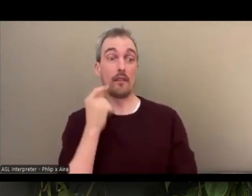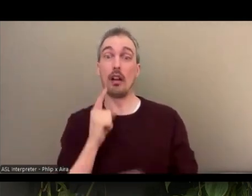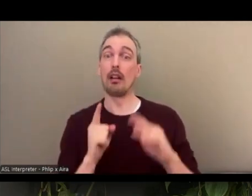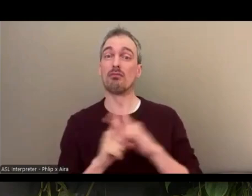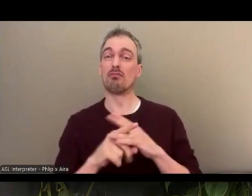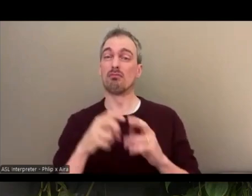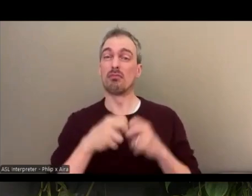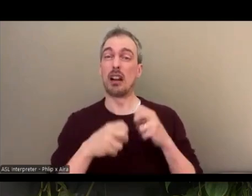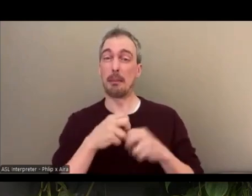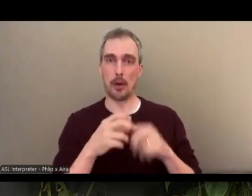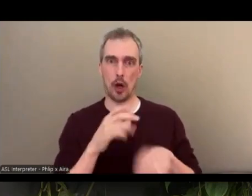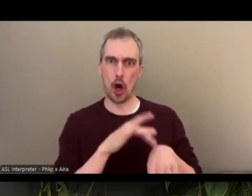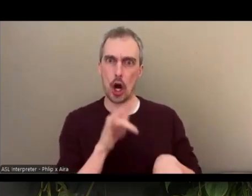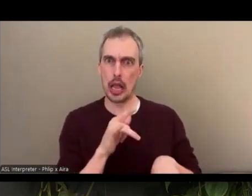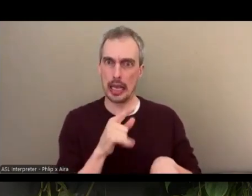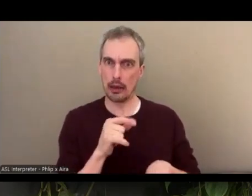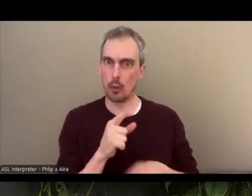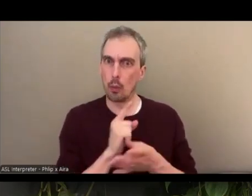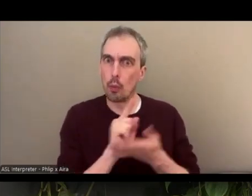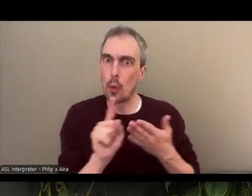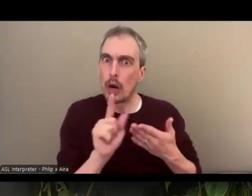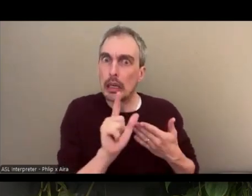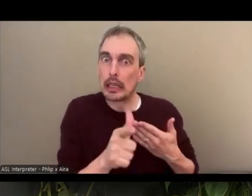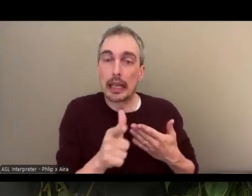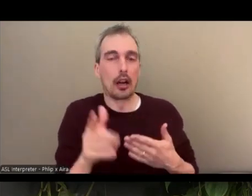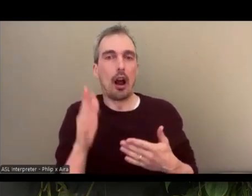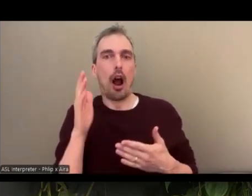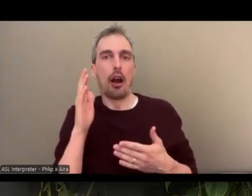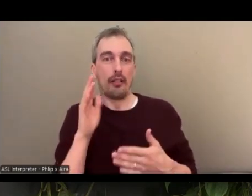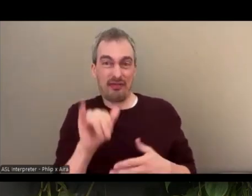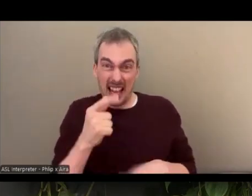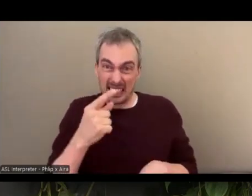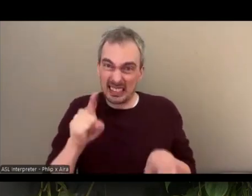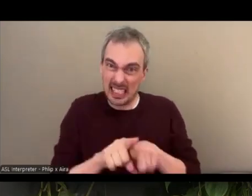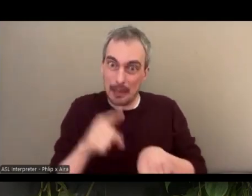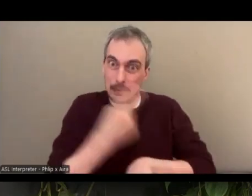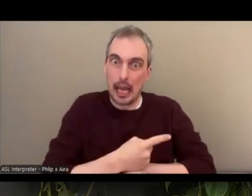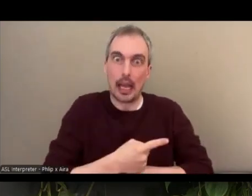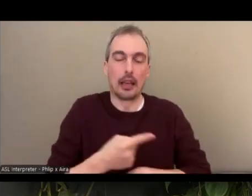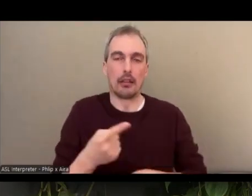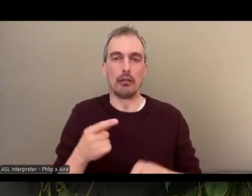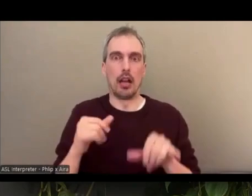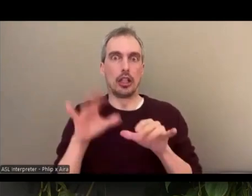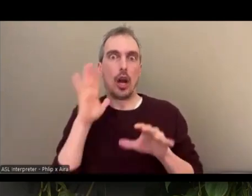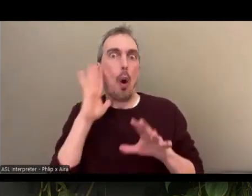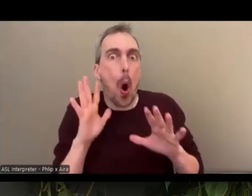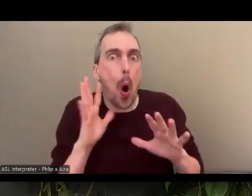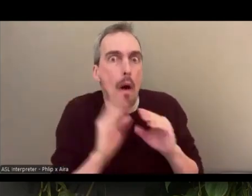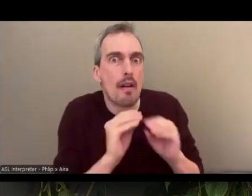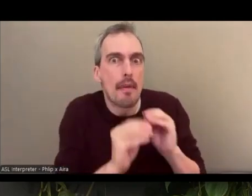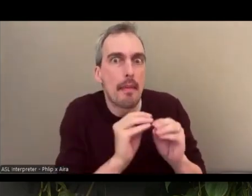But imagine you find out you shipped a bug earlier that day. Right? The context of the change is still fresh in your mind.